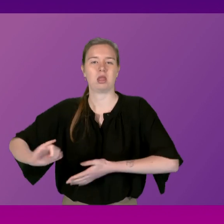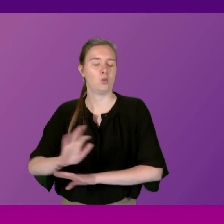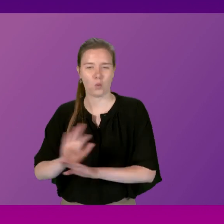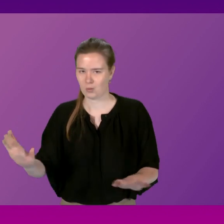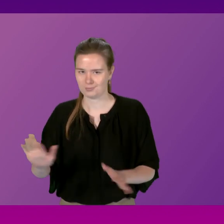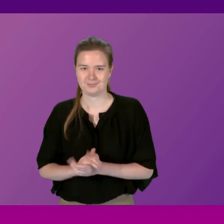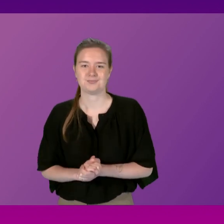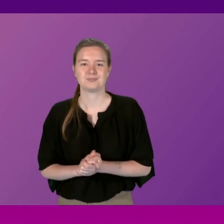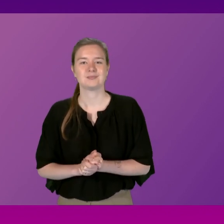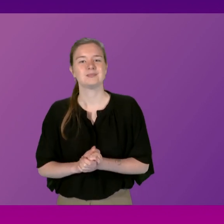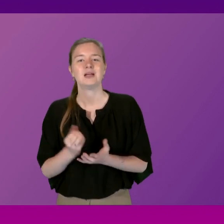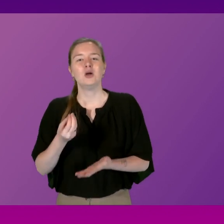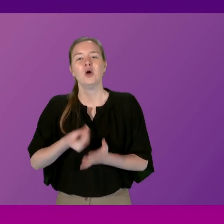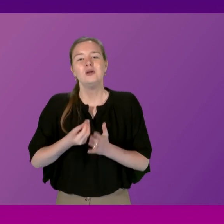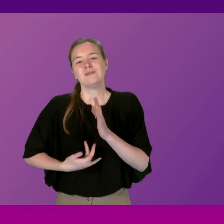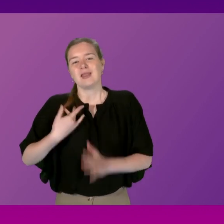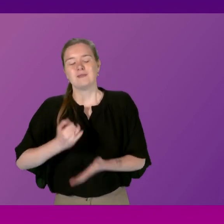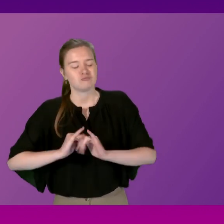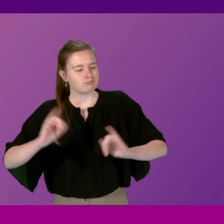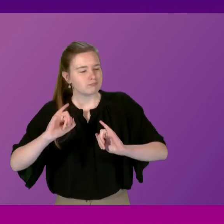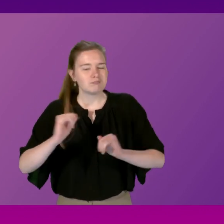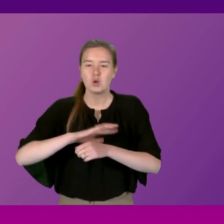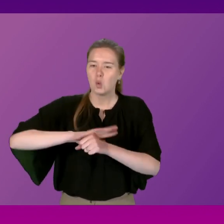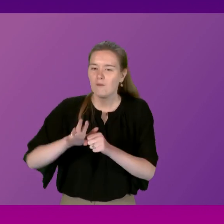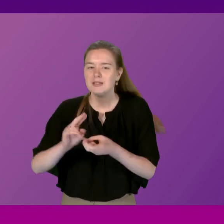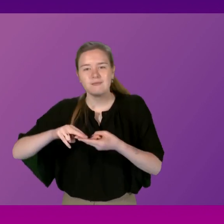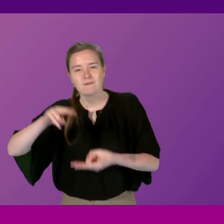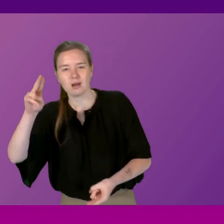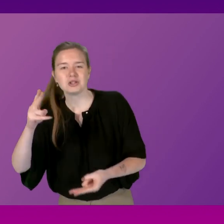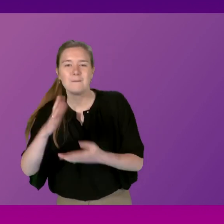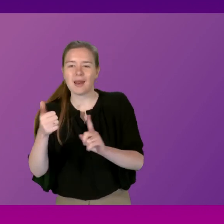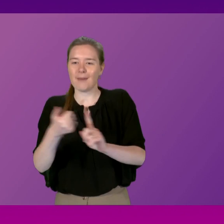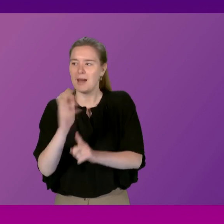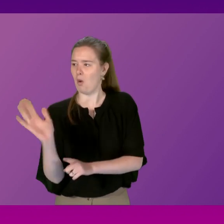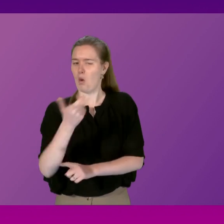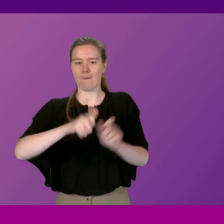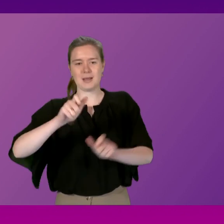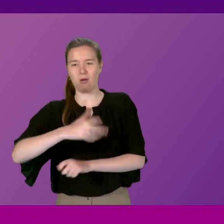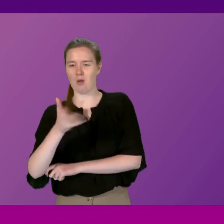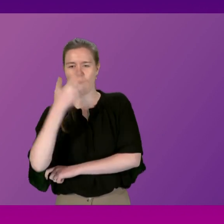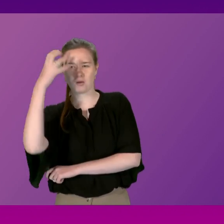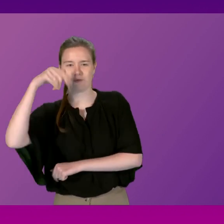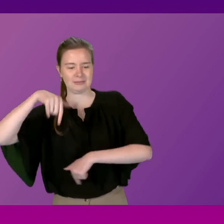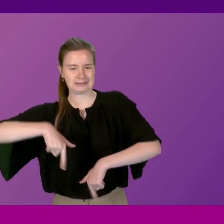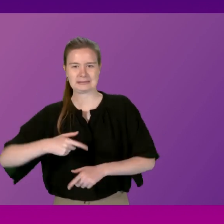The cost of living crisis, Covid and inflation impact on everyone and on every Government in the country.